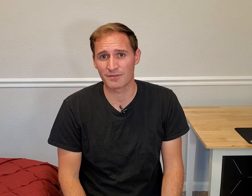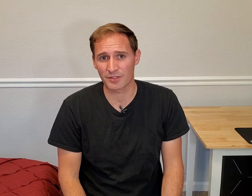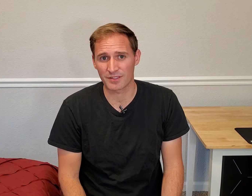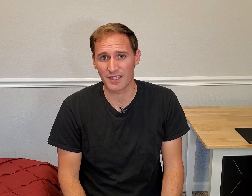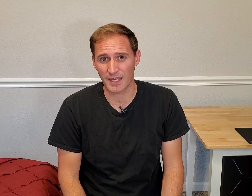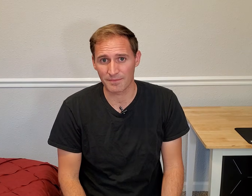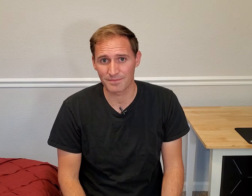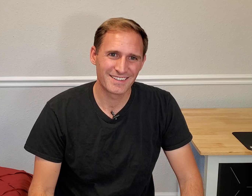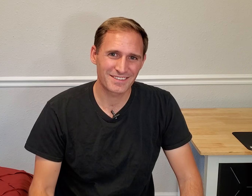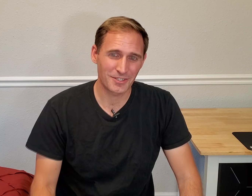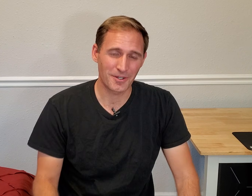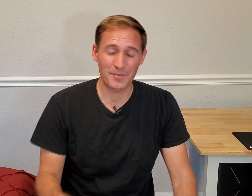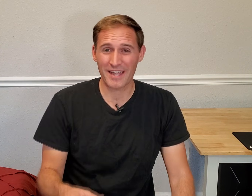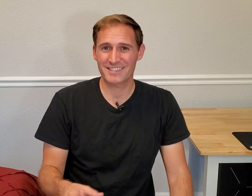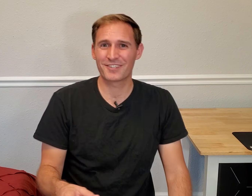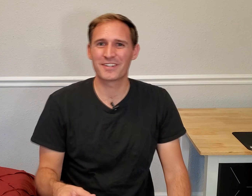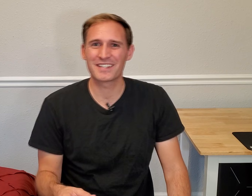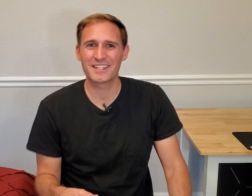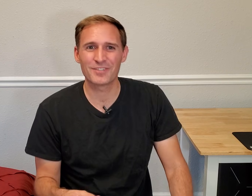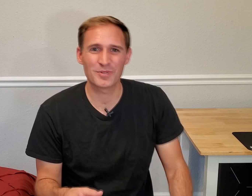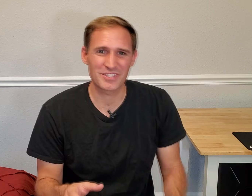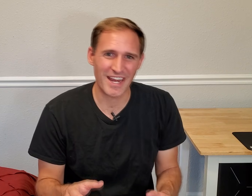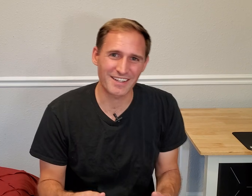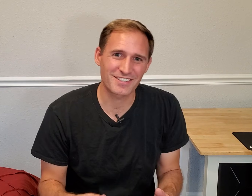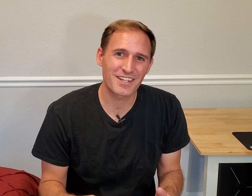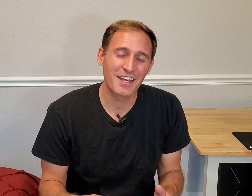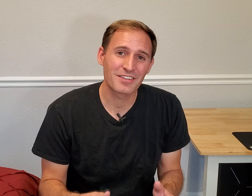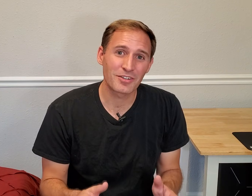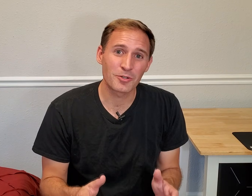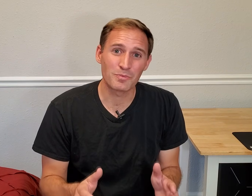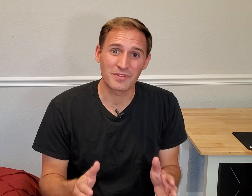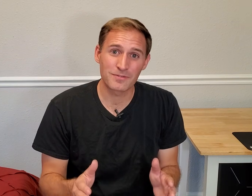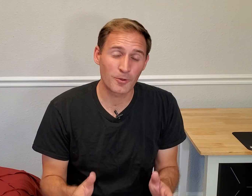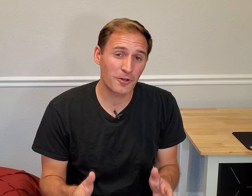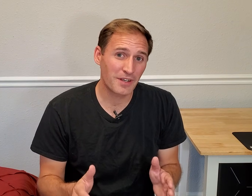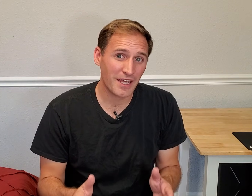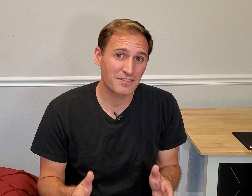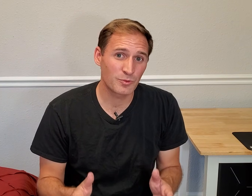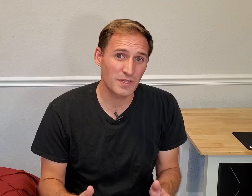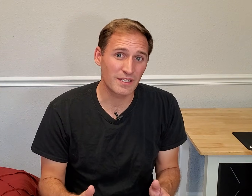learned today. so I'm actually going to give you a challenge! So before next week